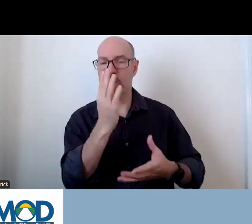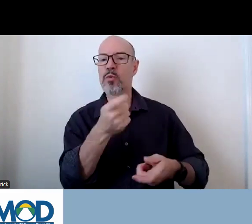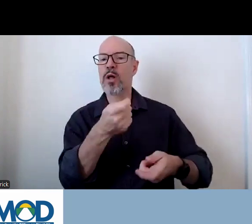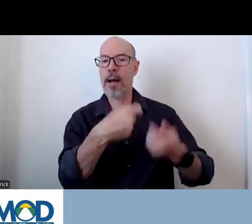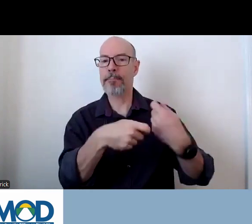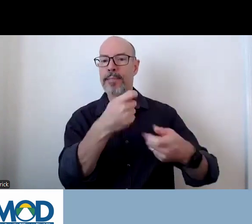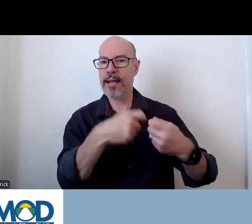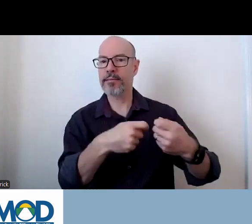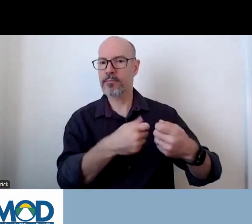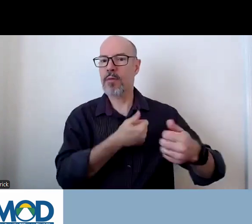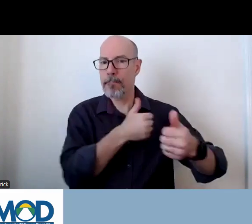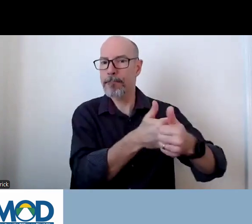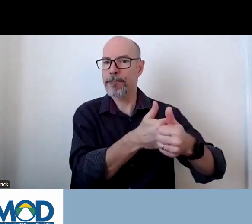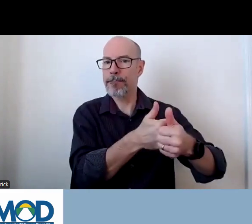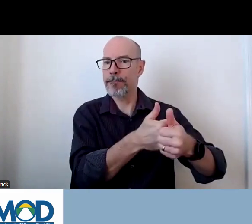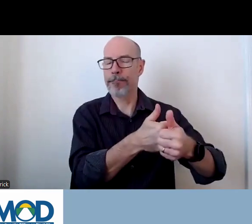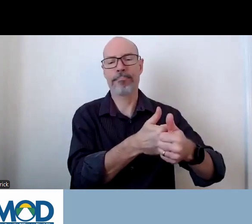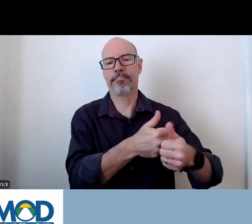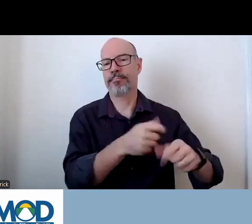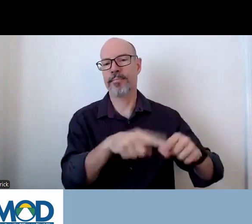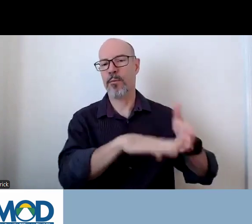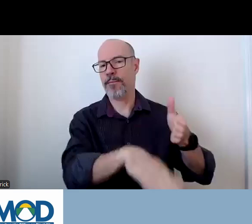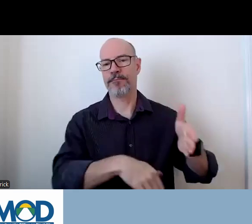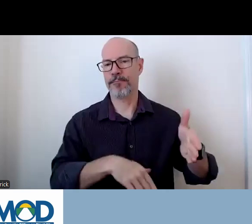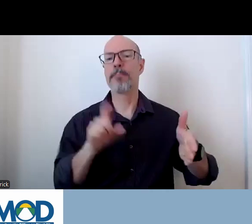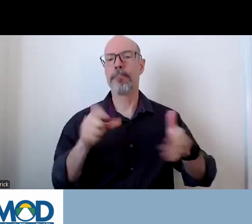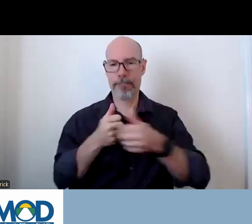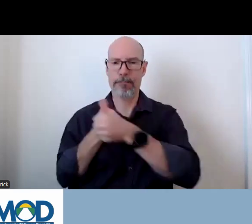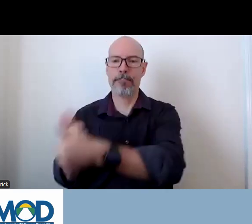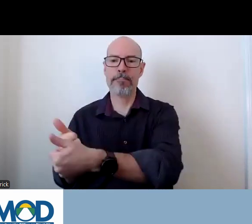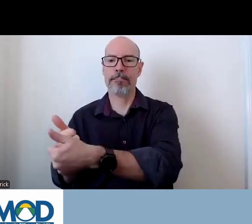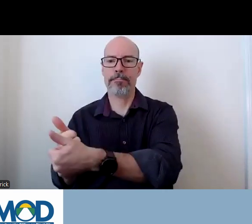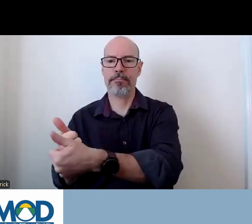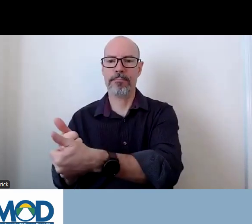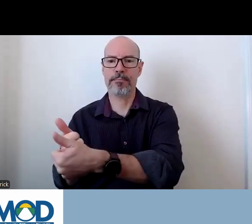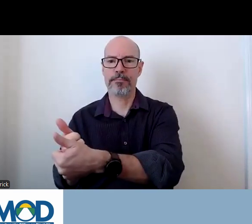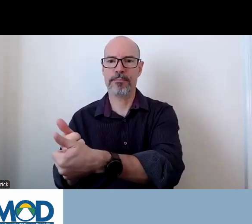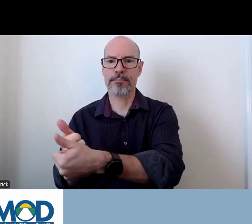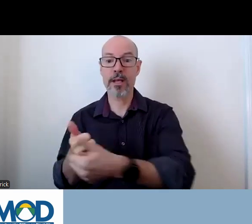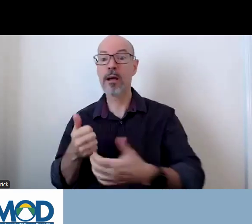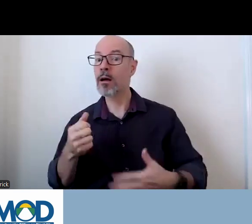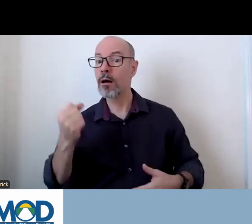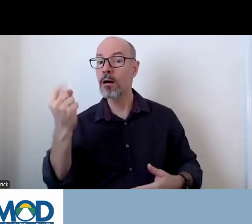So, you know, just be mindful Even if something is archived